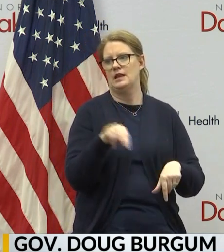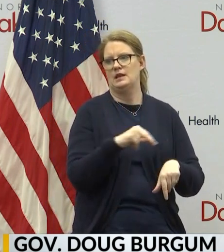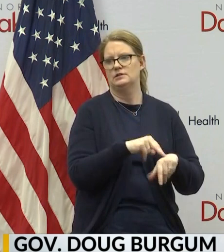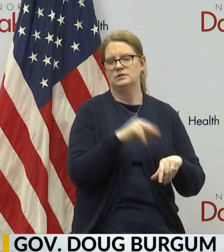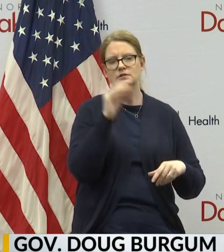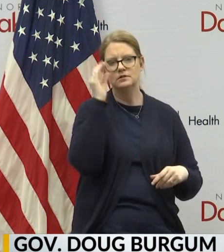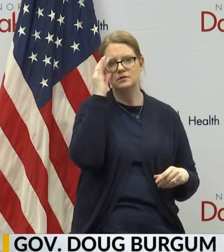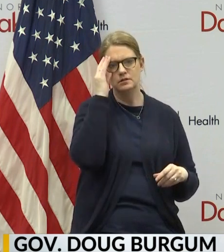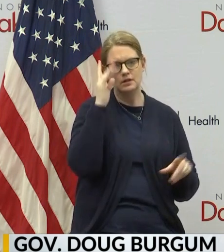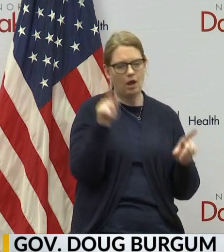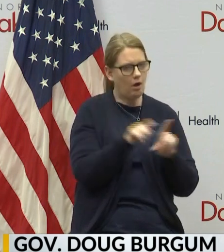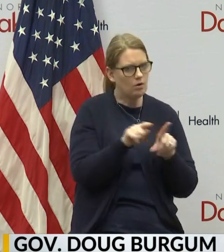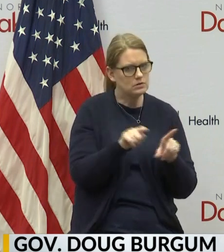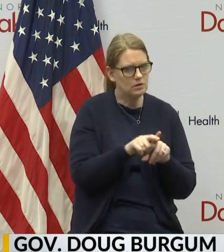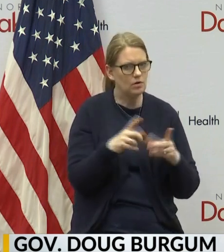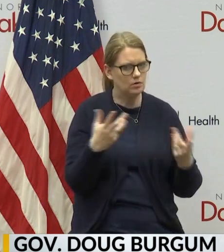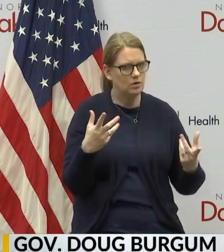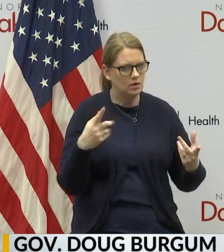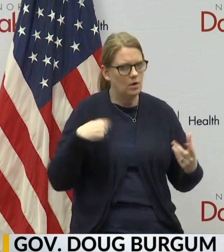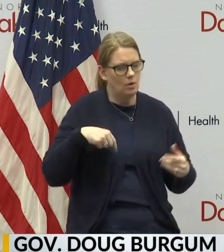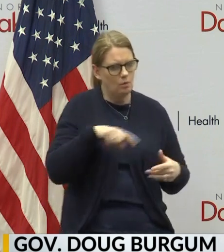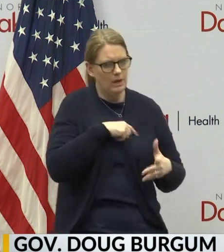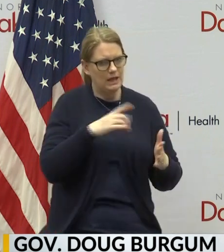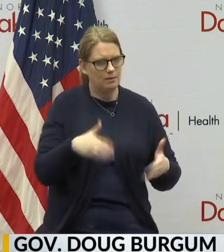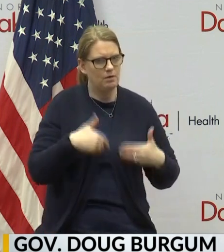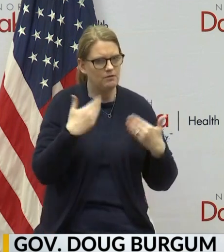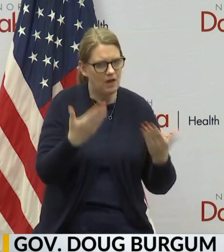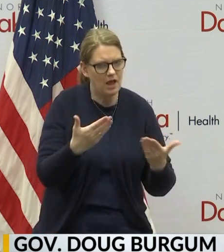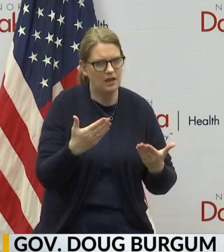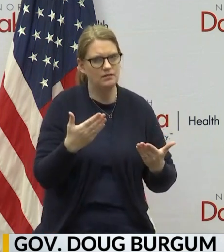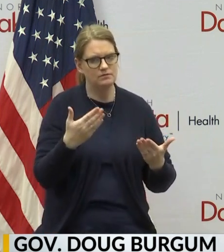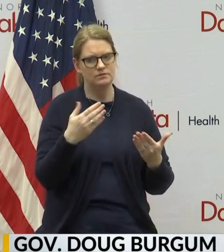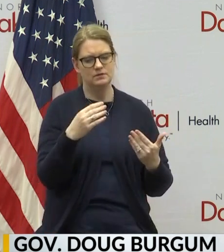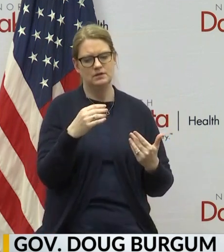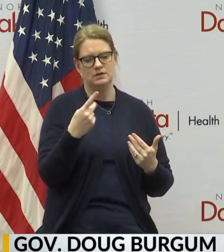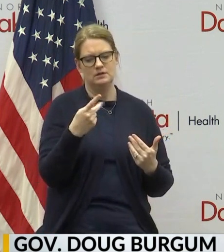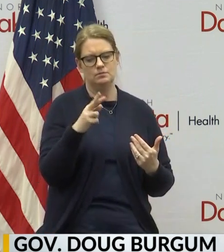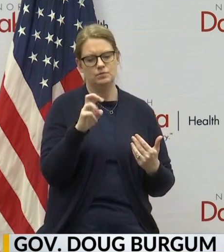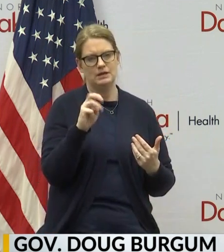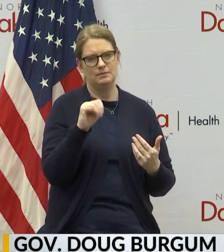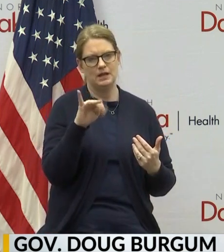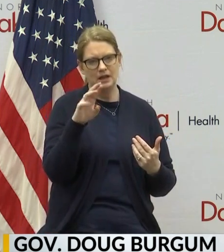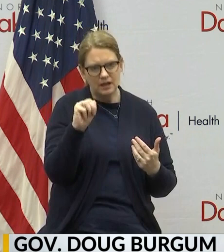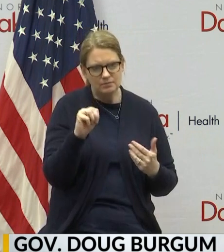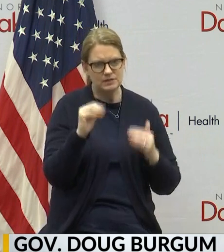EVERYBODY IN THE STATE AND DO IT AT RATES LOWER THAN VIRTUALLY EVERY OTHER STATE IN THE NATION,